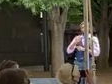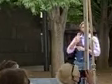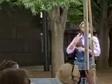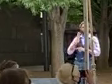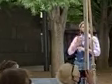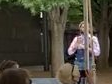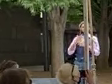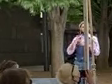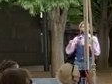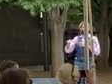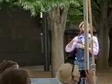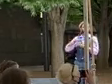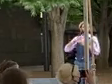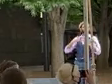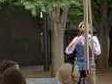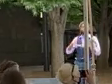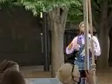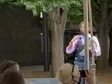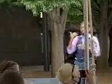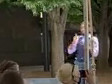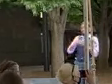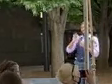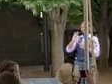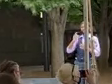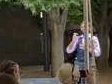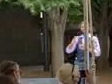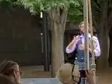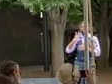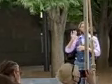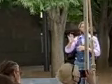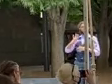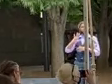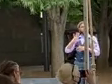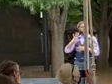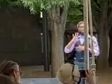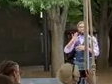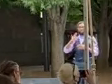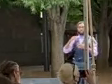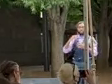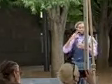Of course, President Roosevelt's unjust internment of Japanese Americans